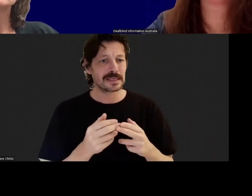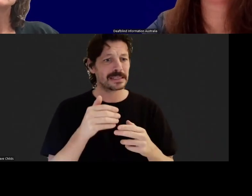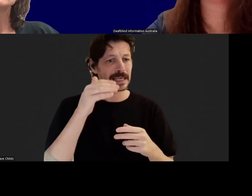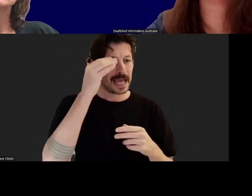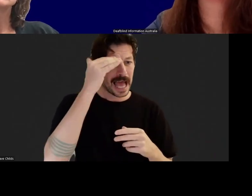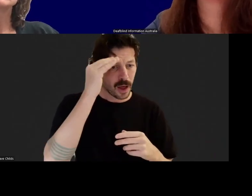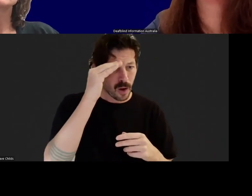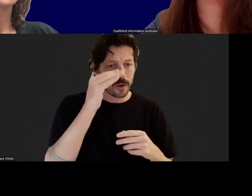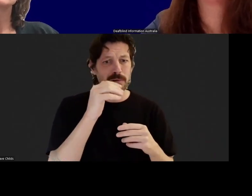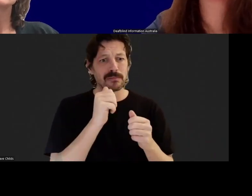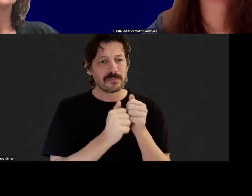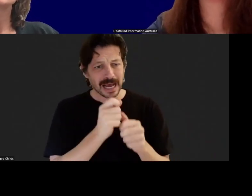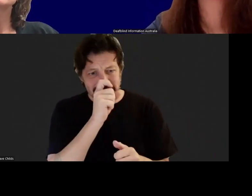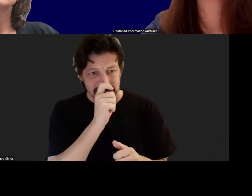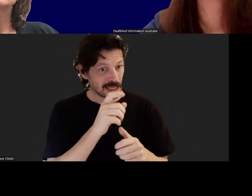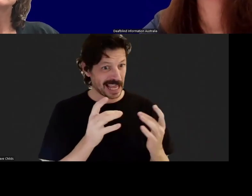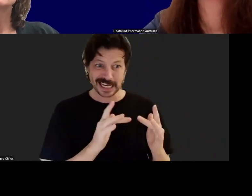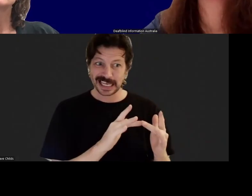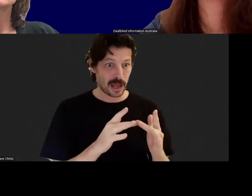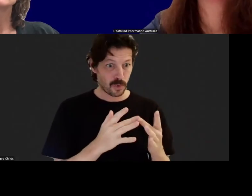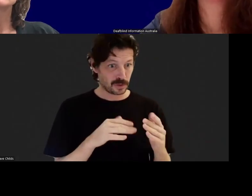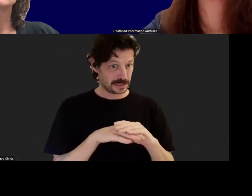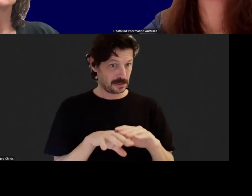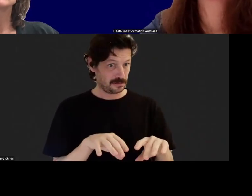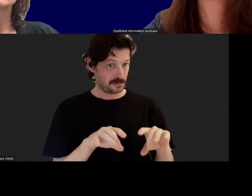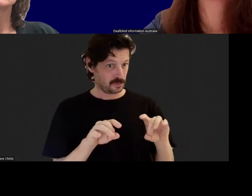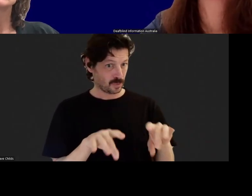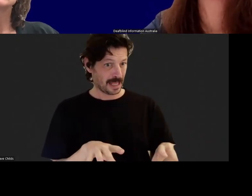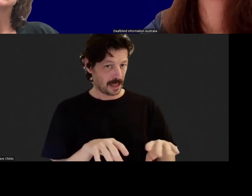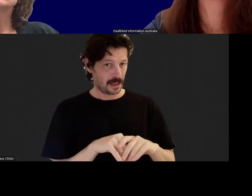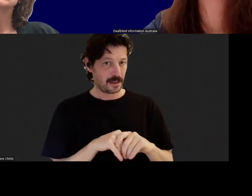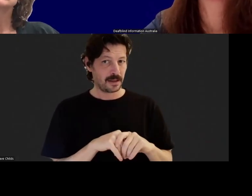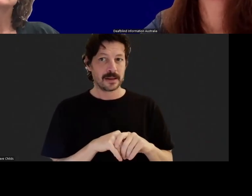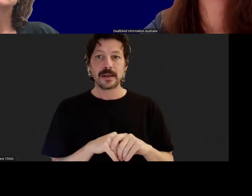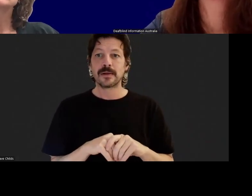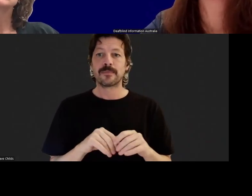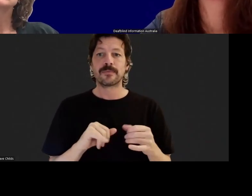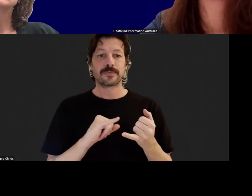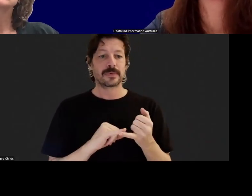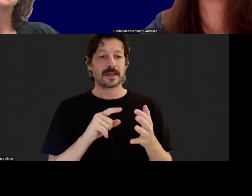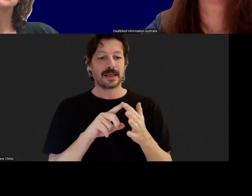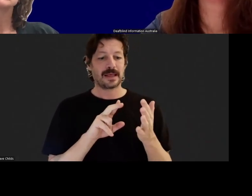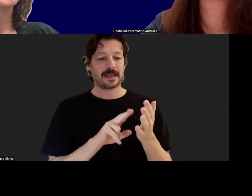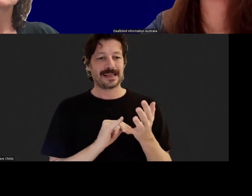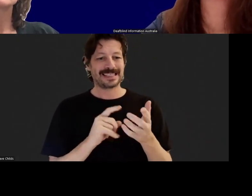um I’m presuming in Australia. In India at Senses International provides support to them. What are